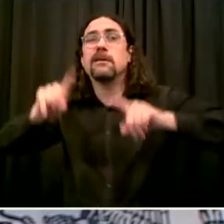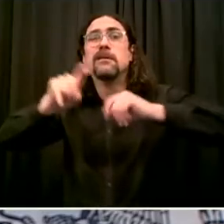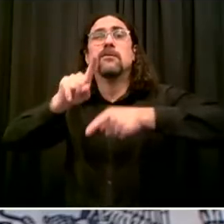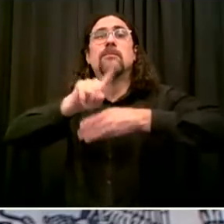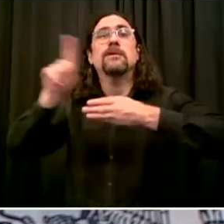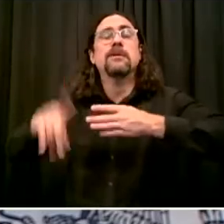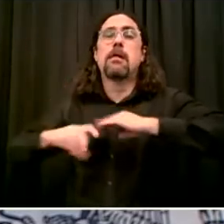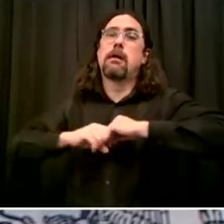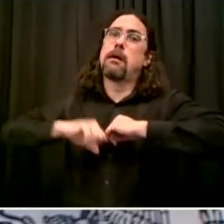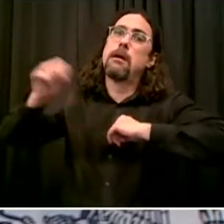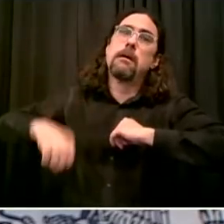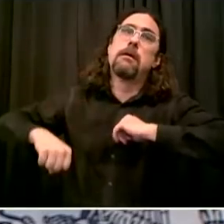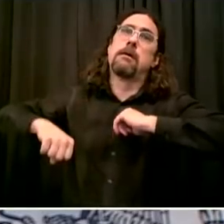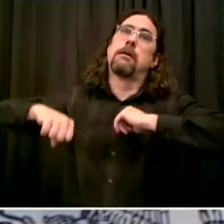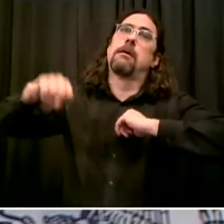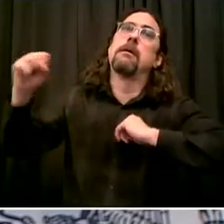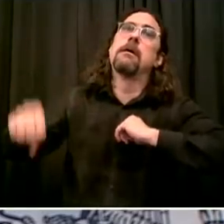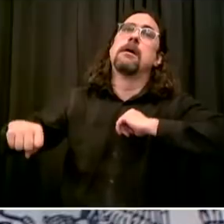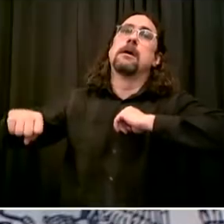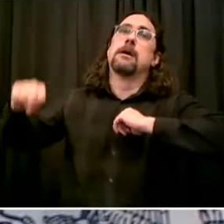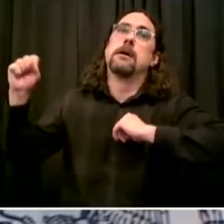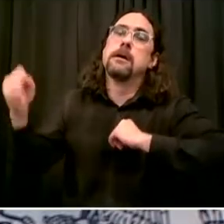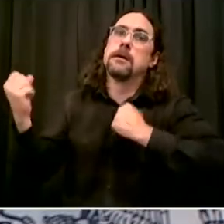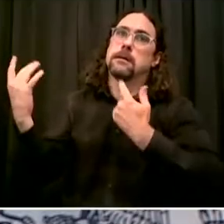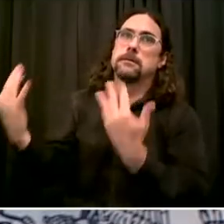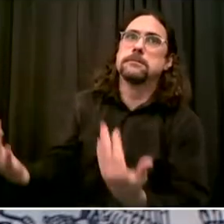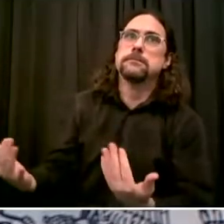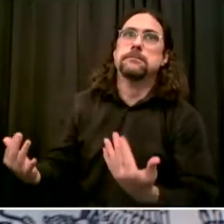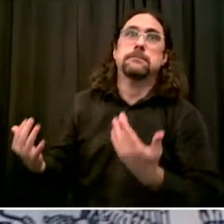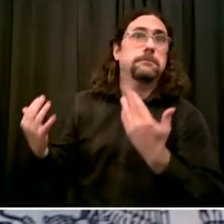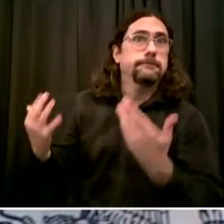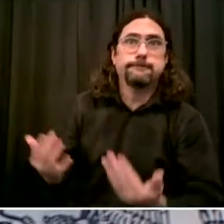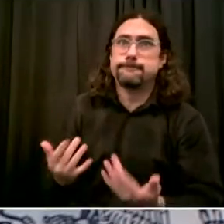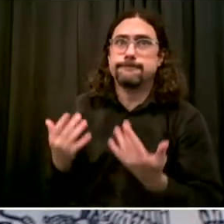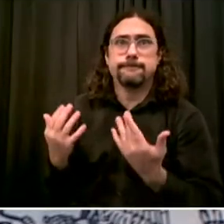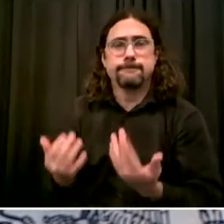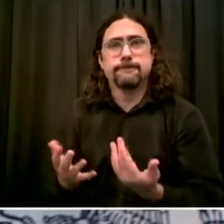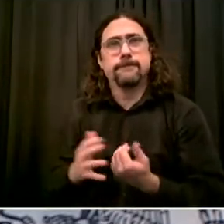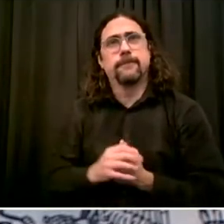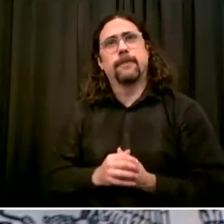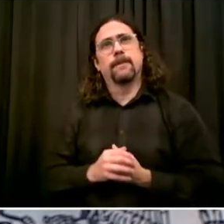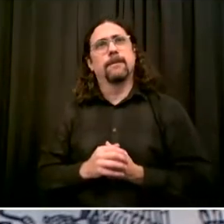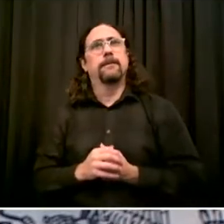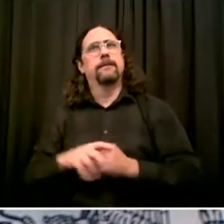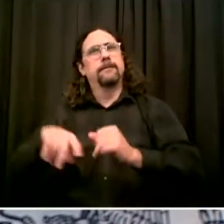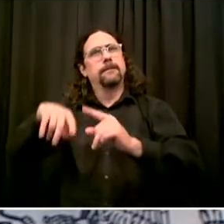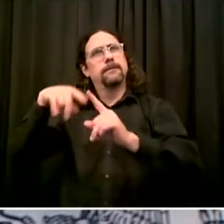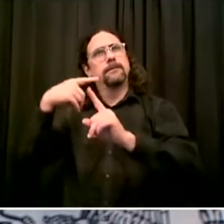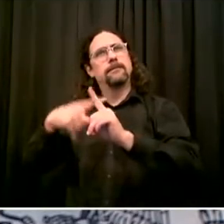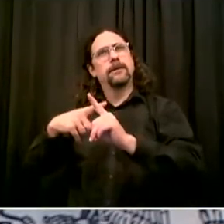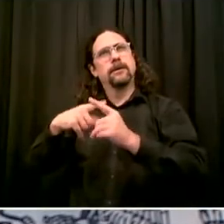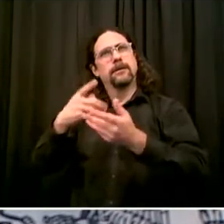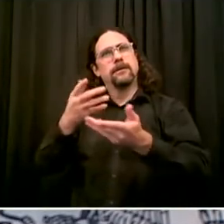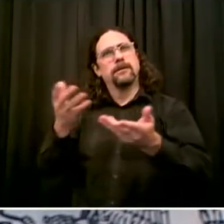SYMPTOMS ARE EVIDENT OR IF THE VIURS